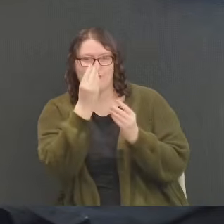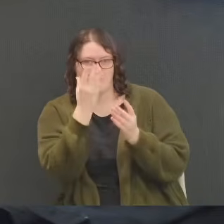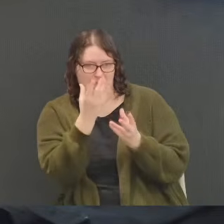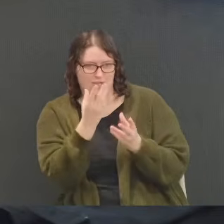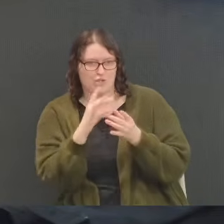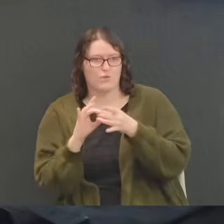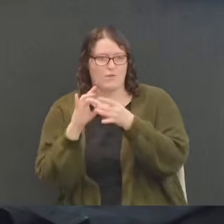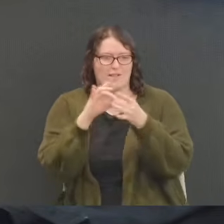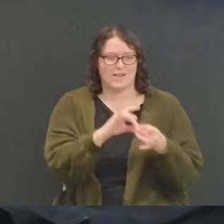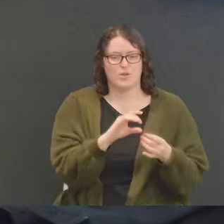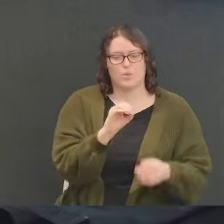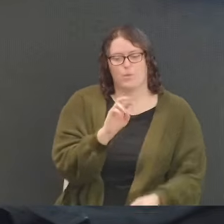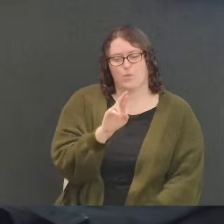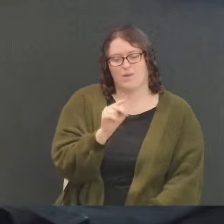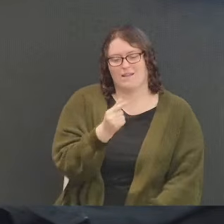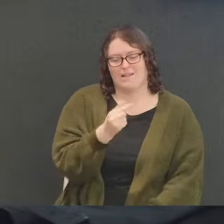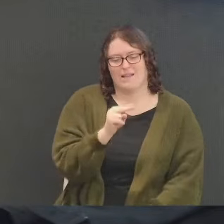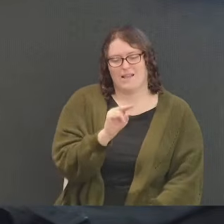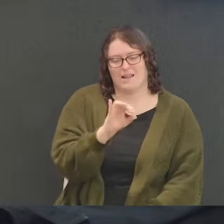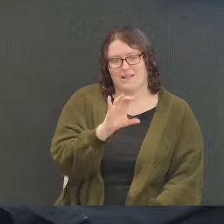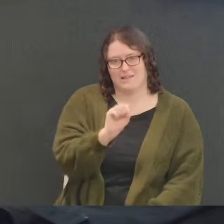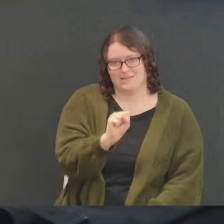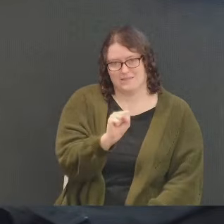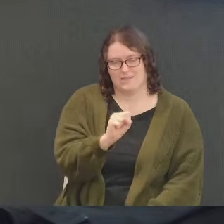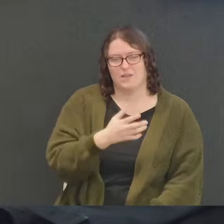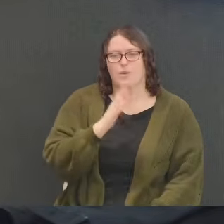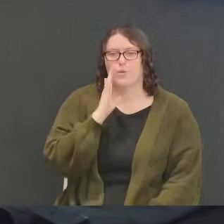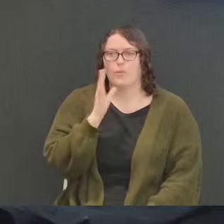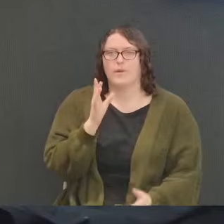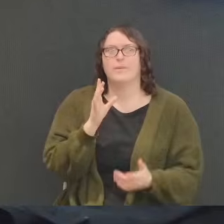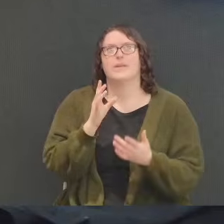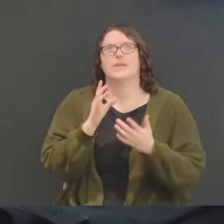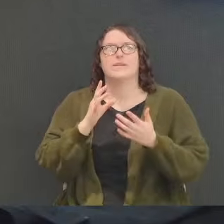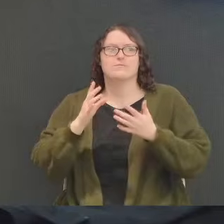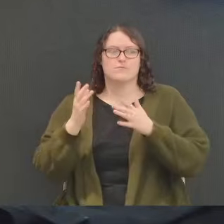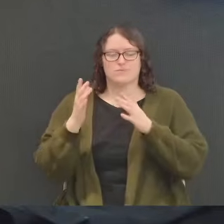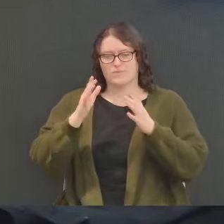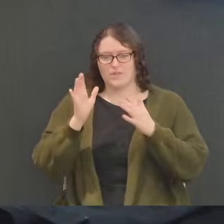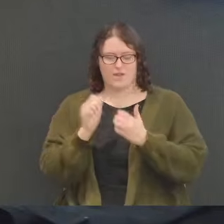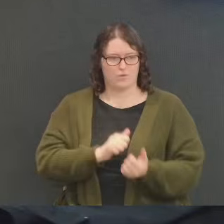to organics. we are going to be moving in the space of organics. We have a pilot program going